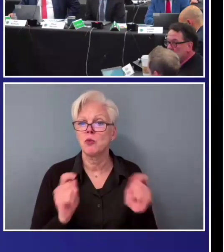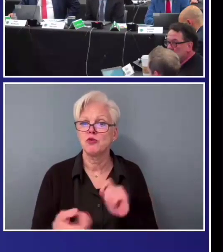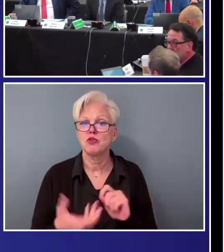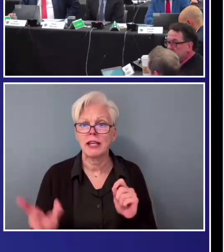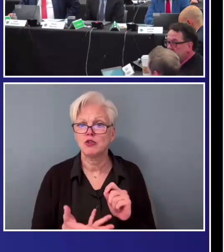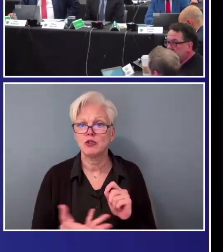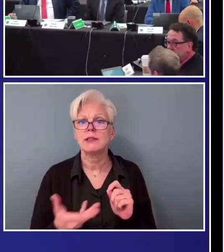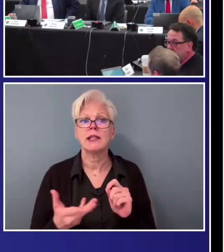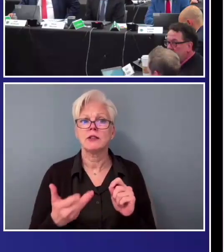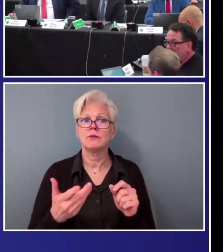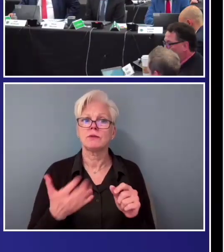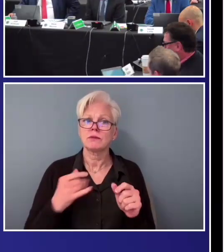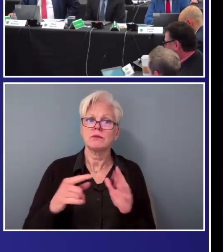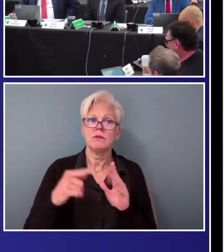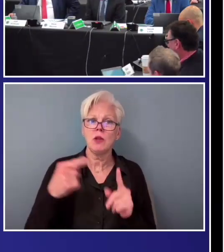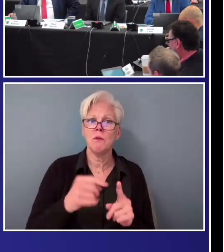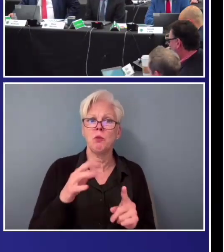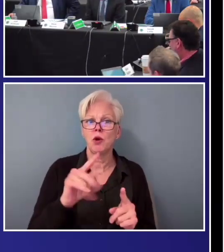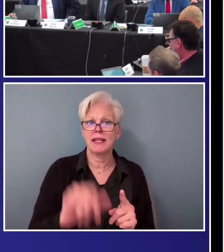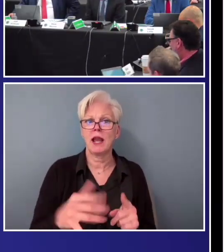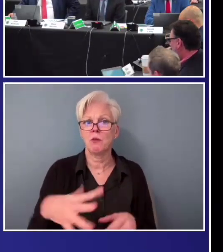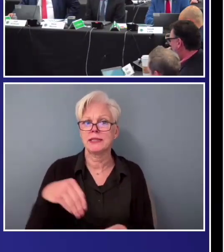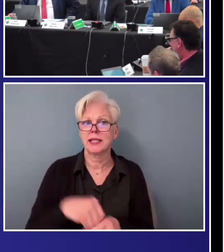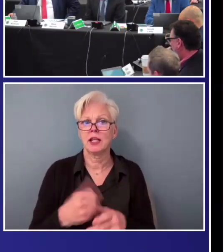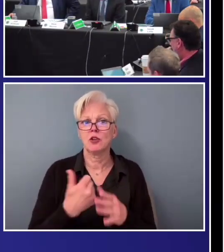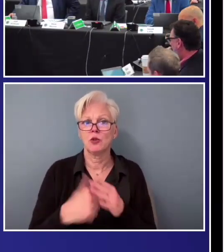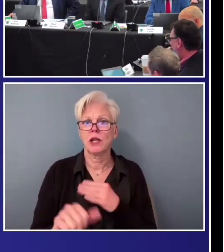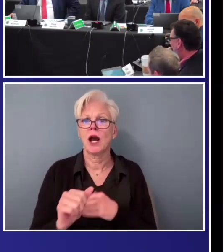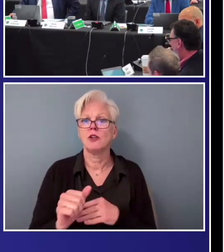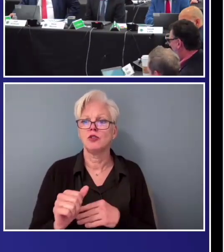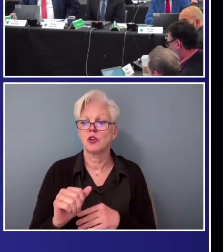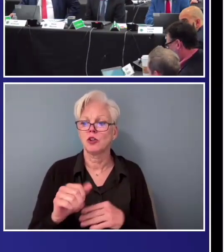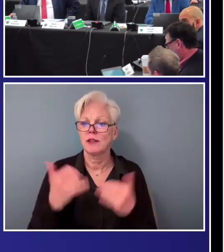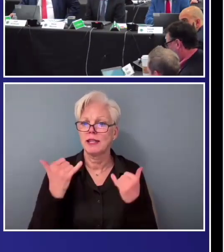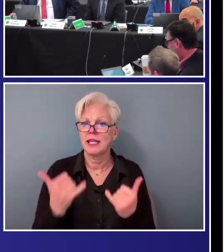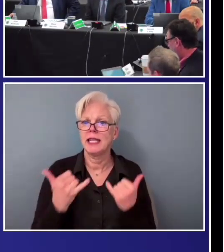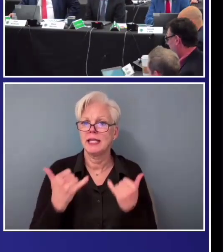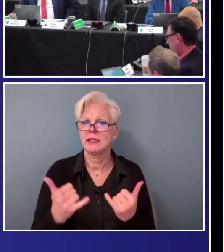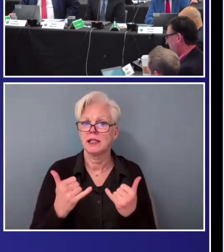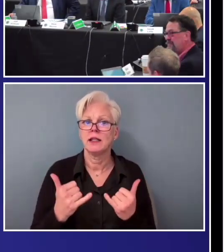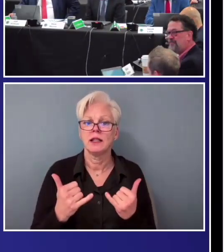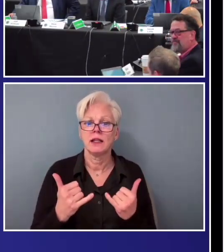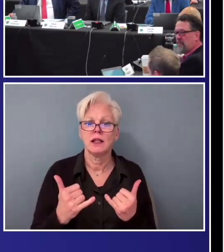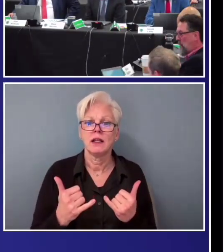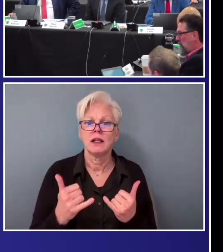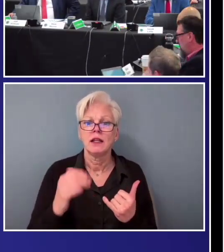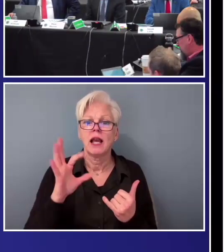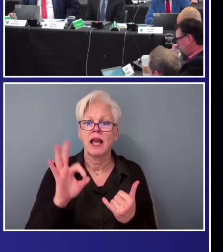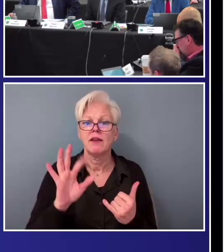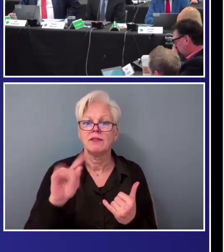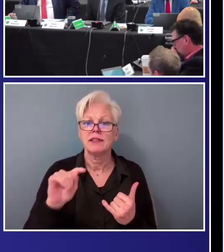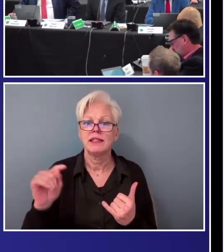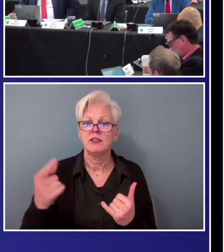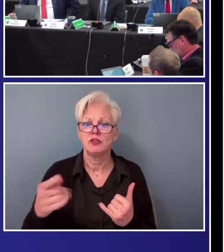this, this was included under the existing FVT/GE regulations explaining the various